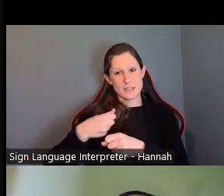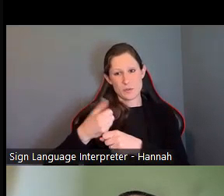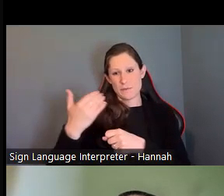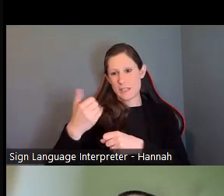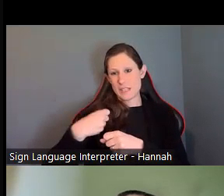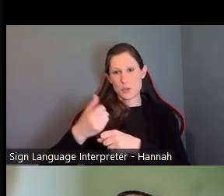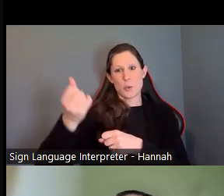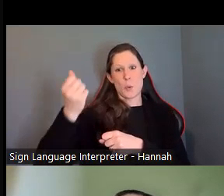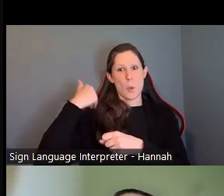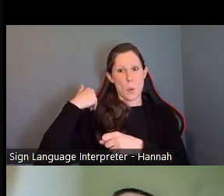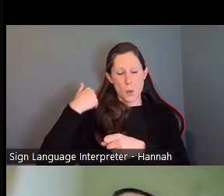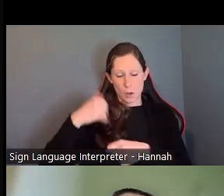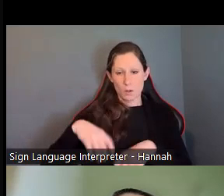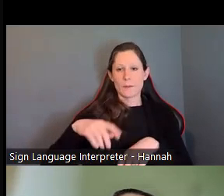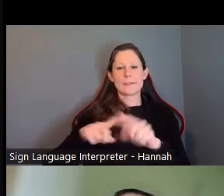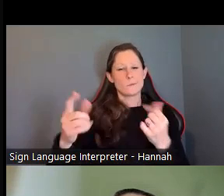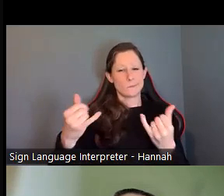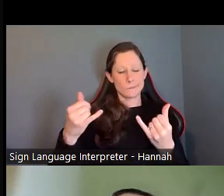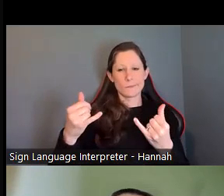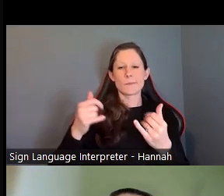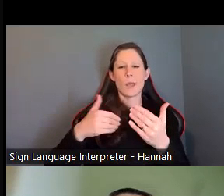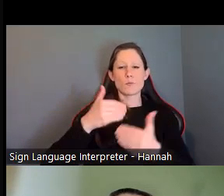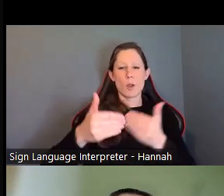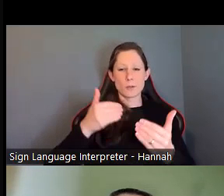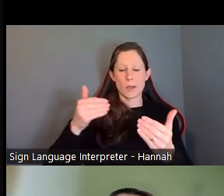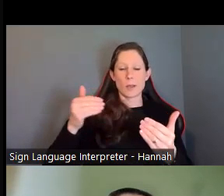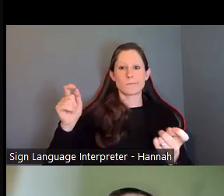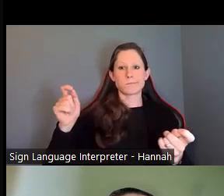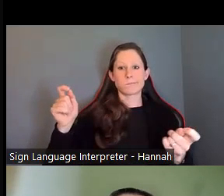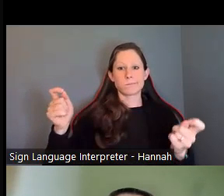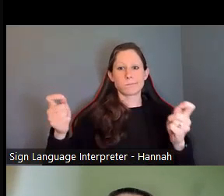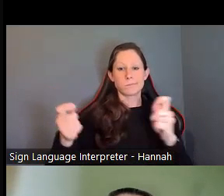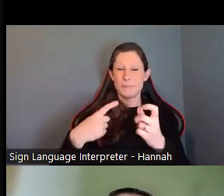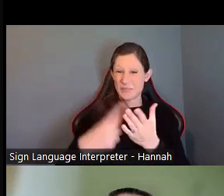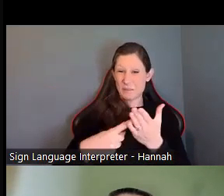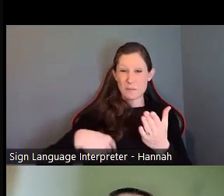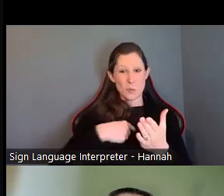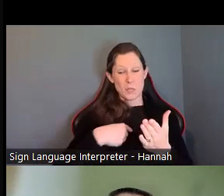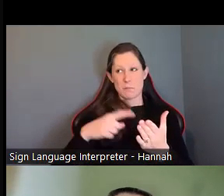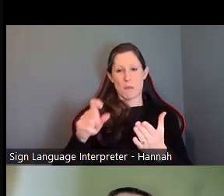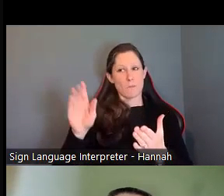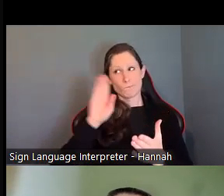It's an evolving process and sometimes we have to flat out ask, do you feel heard?